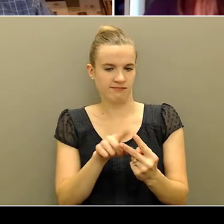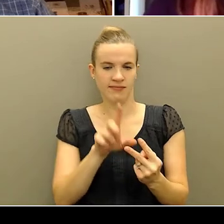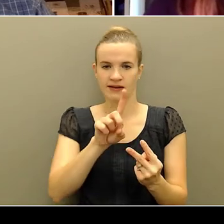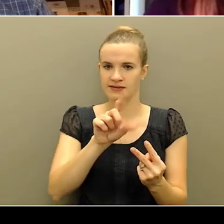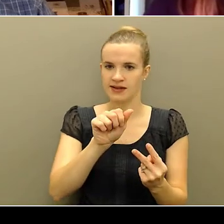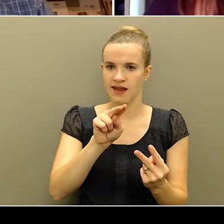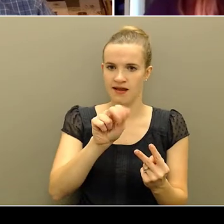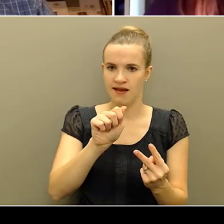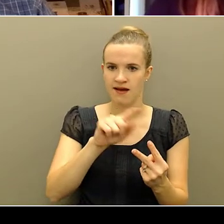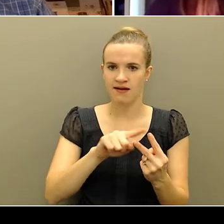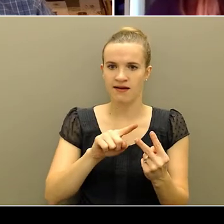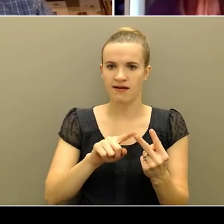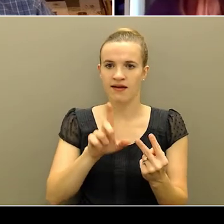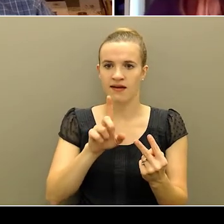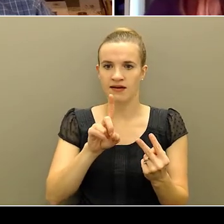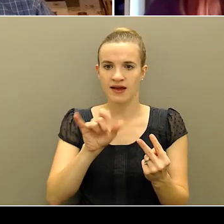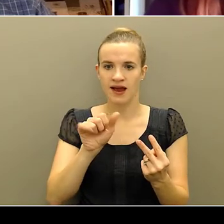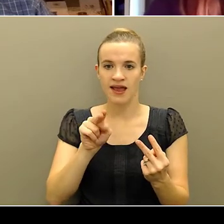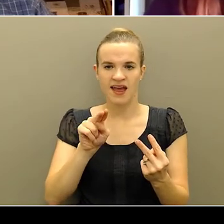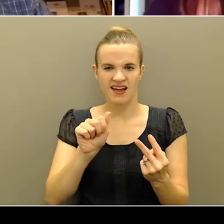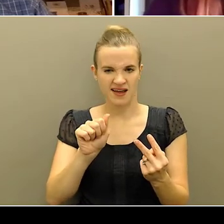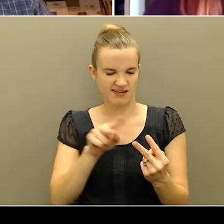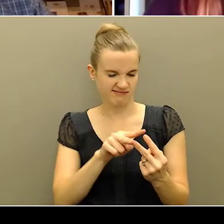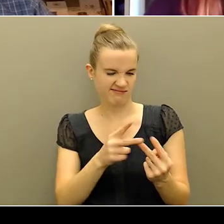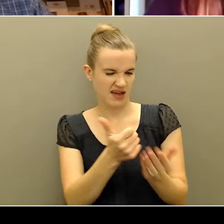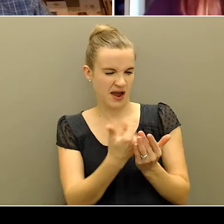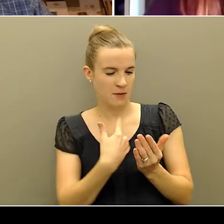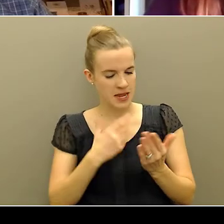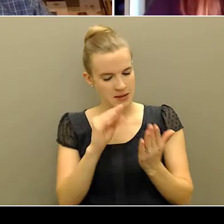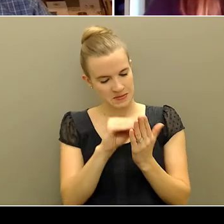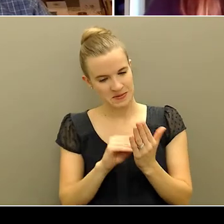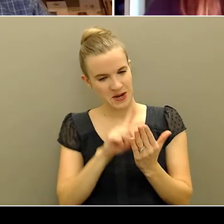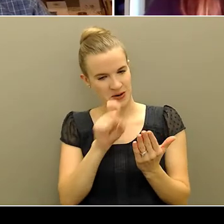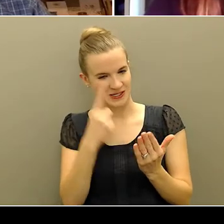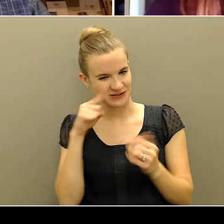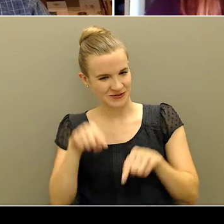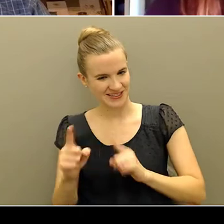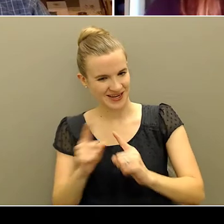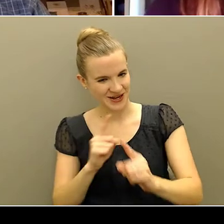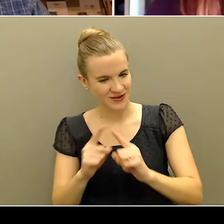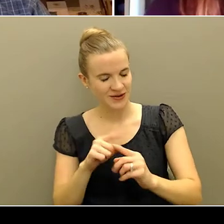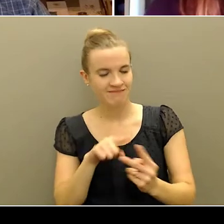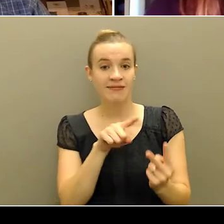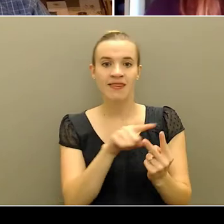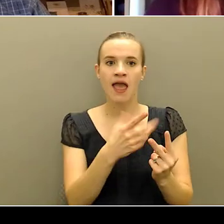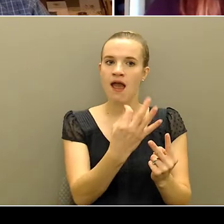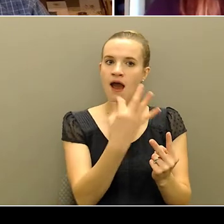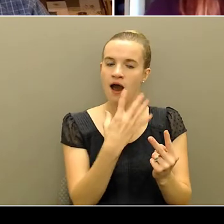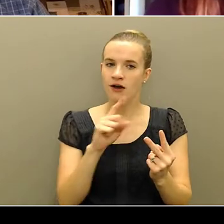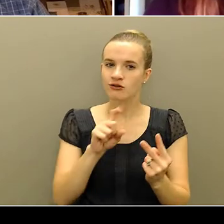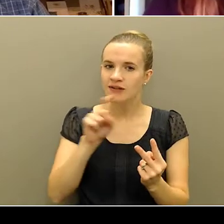metaphorically, and you had, you know, a few stories to tell about that, you